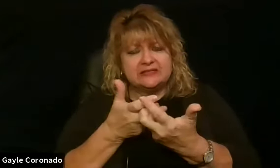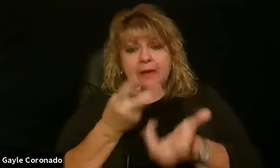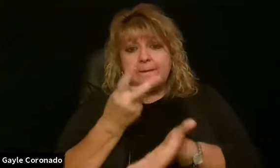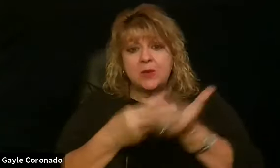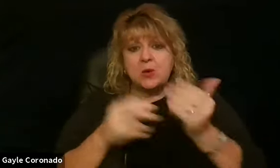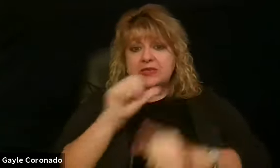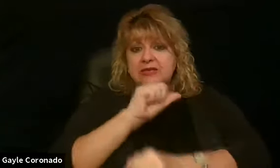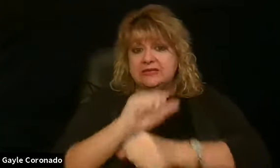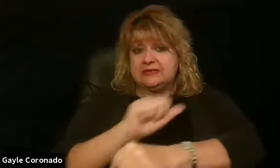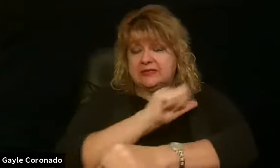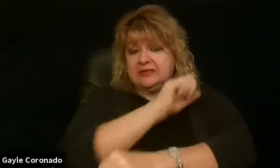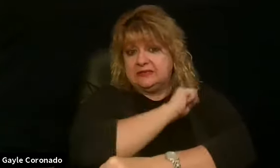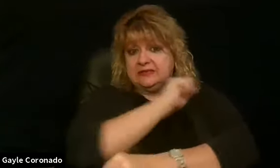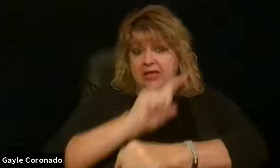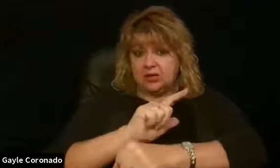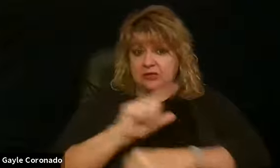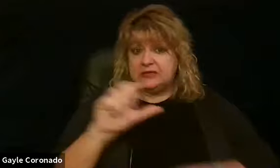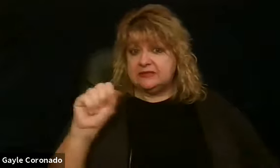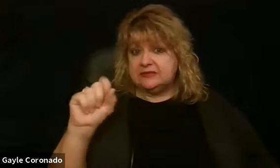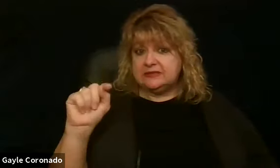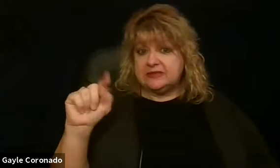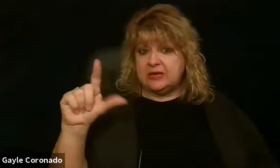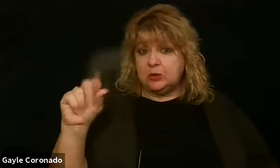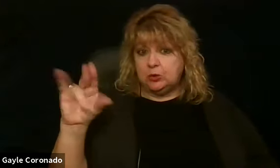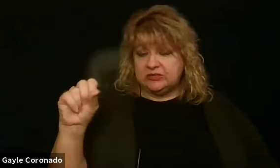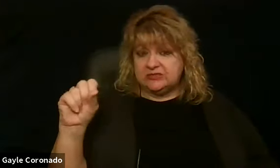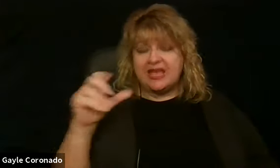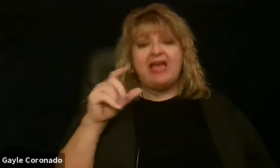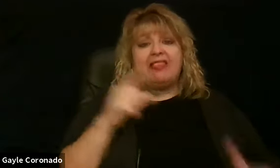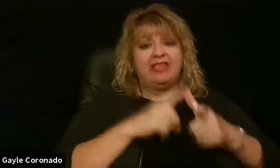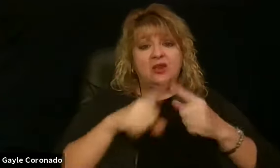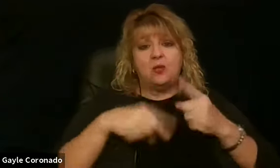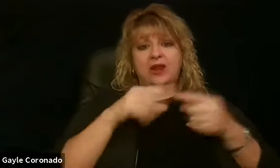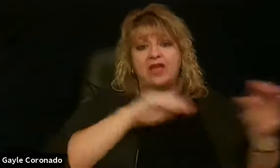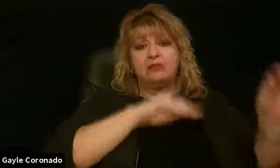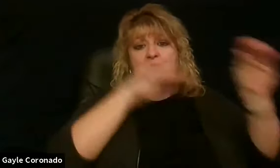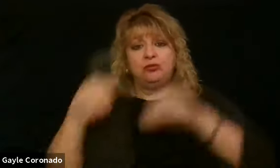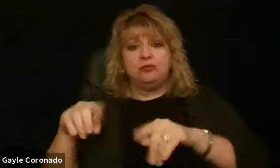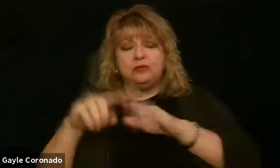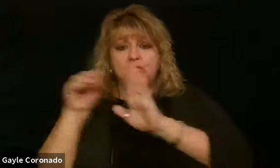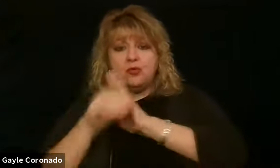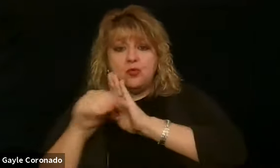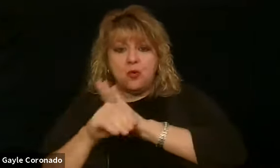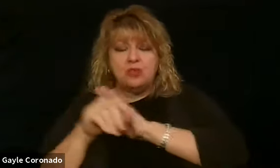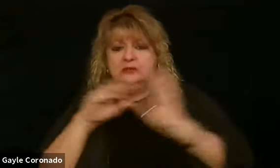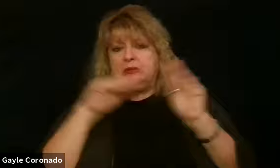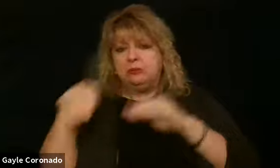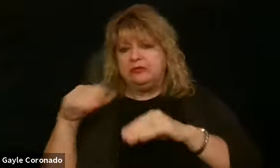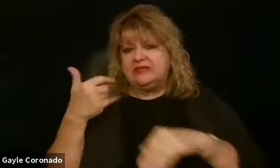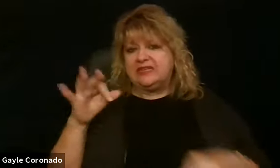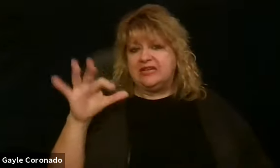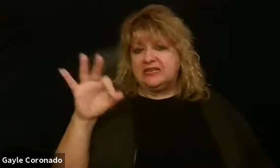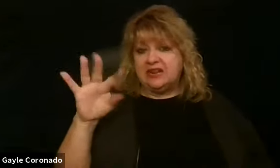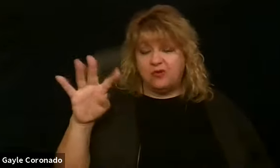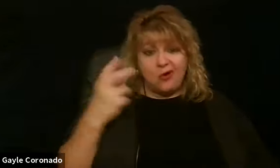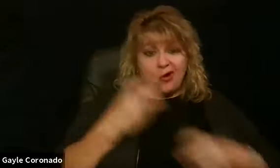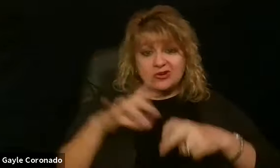Louis where I live, and in New Orleans where I moved in 1994.